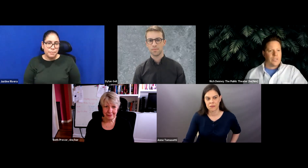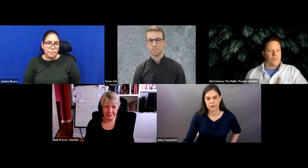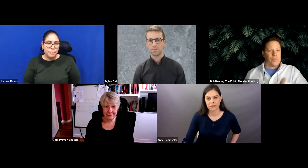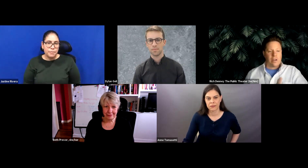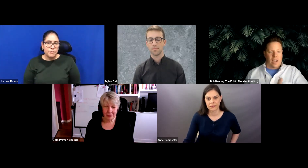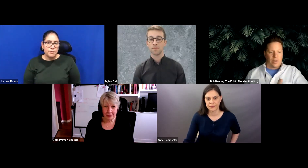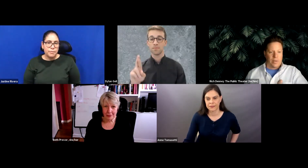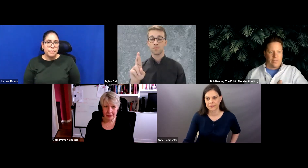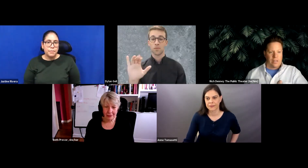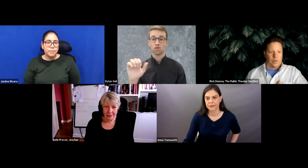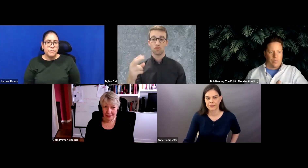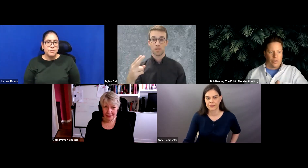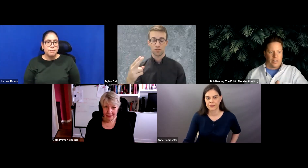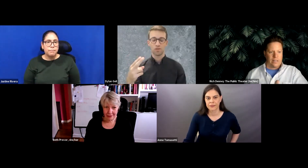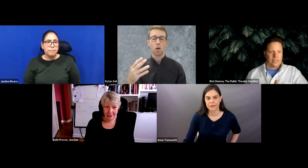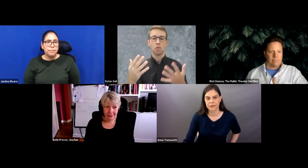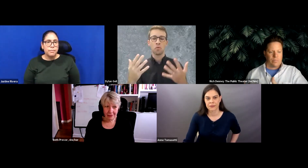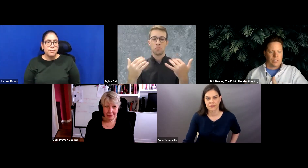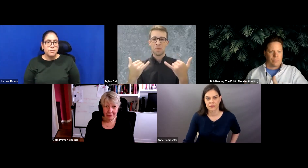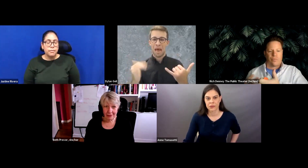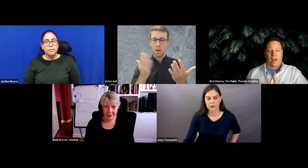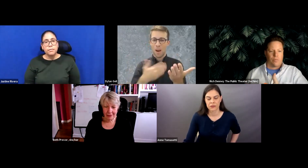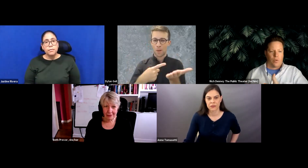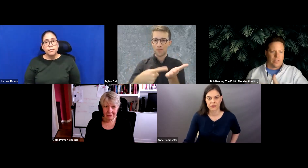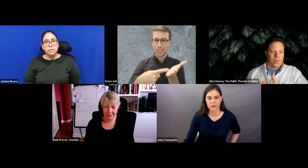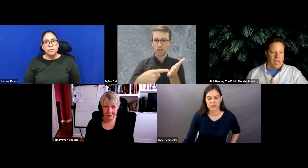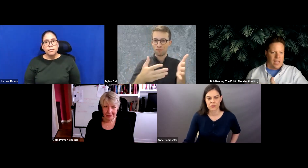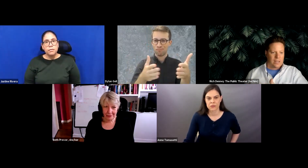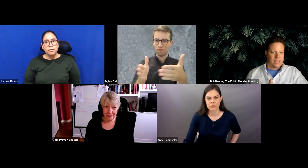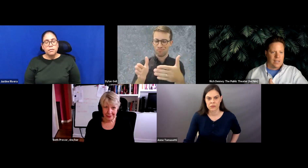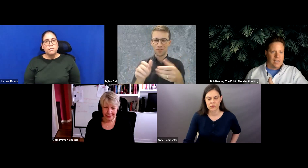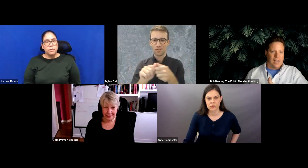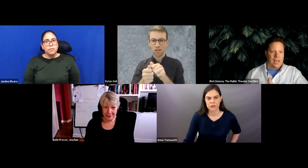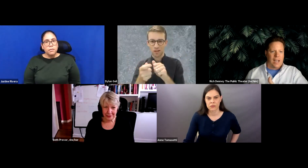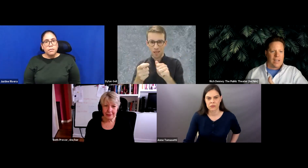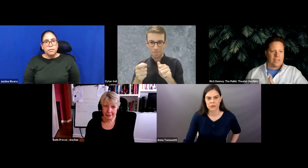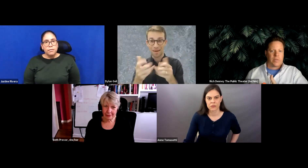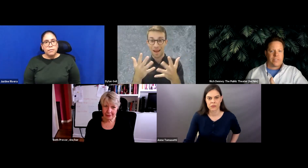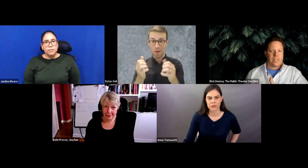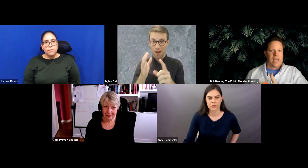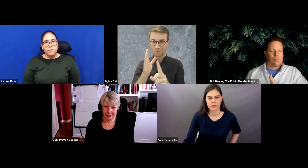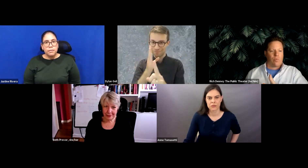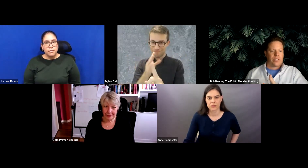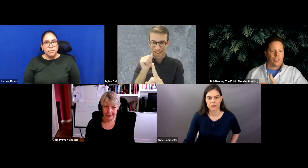So from here, I want to pivot a little bit more in some some direct moments with Anne, and specifically, Anne, what was